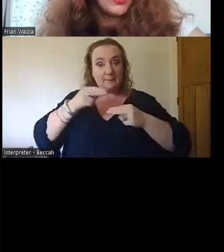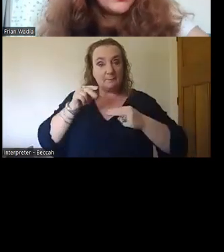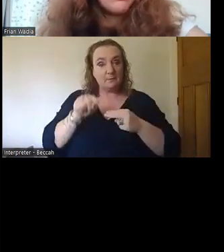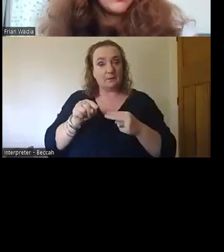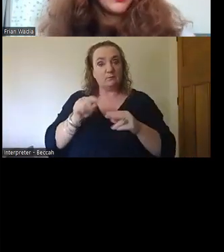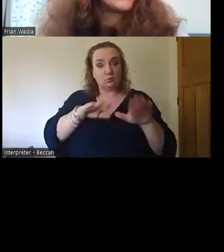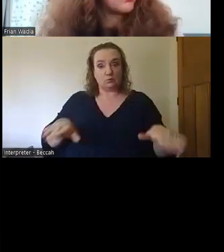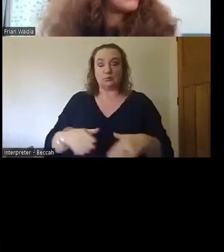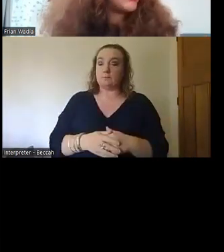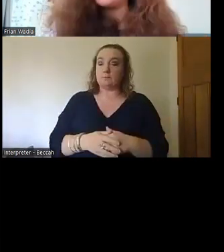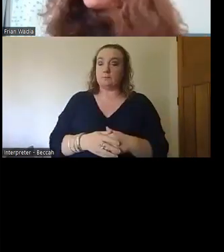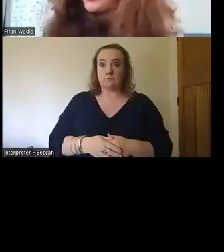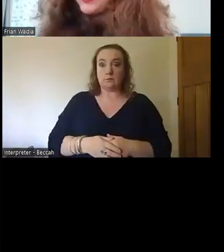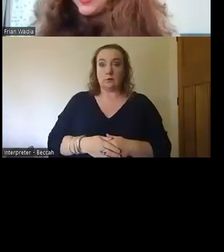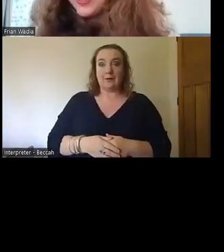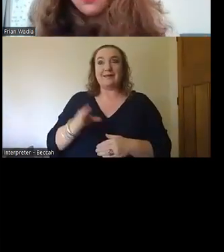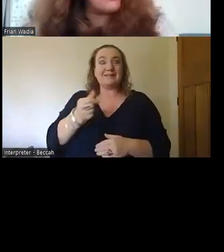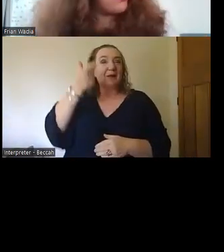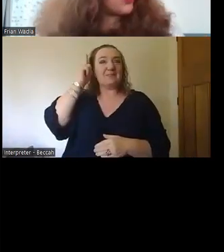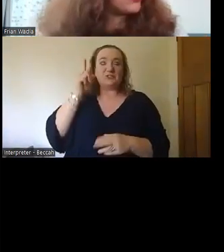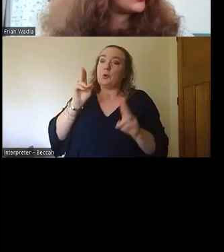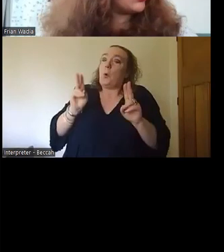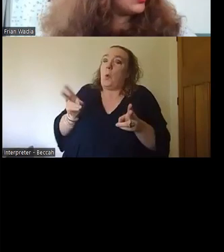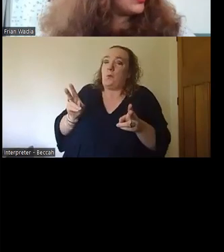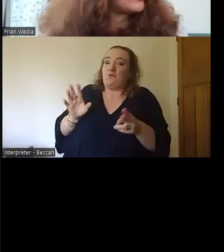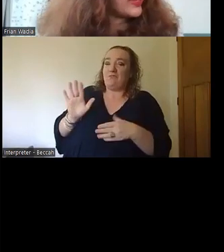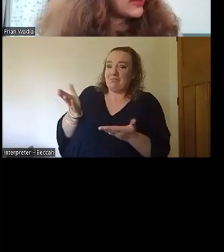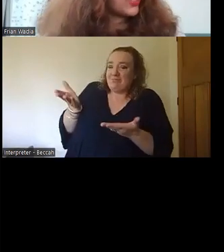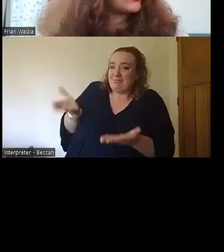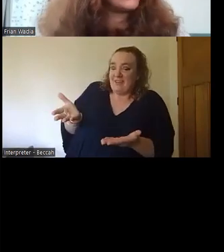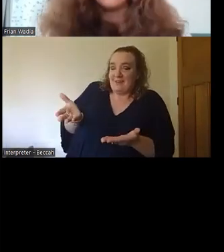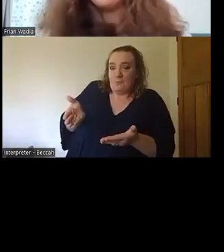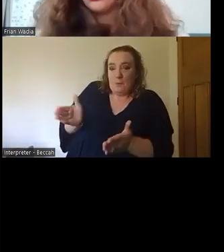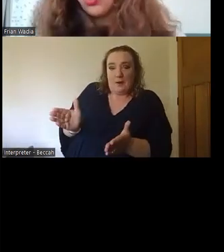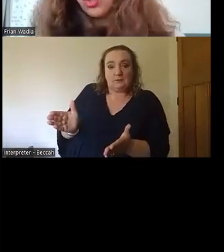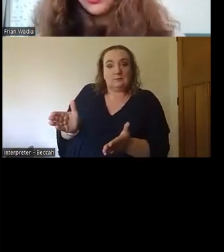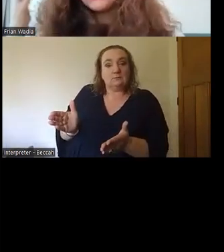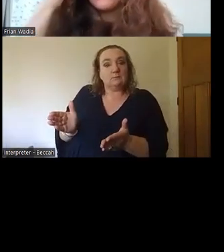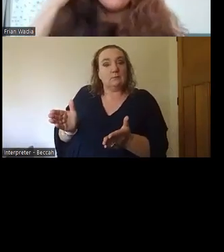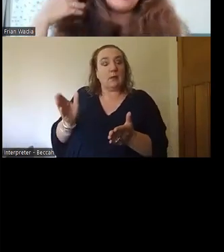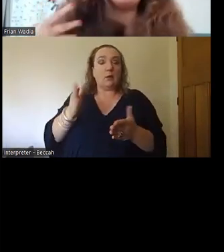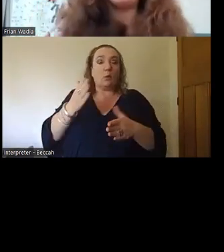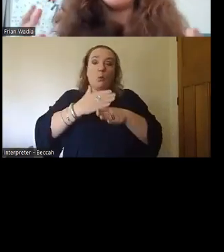And some, I guess some teachers do it easily, some don't, so take some guidance from, you know, colleagues, from parents,